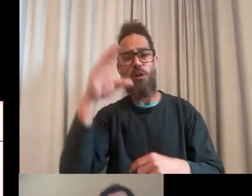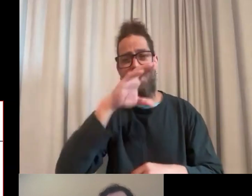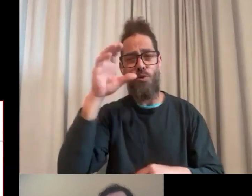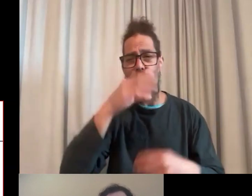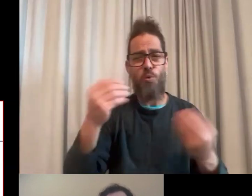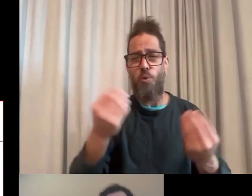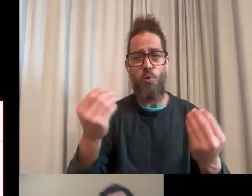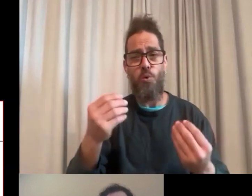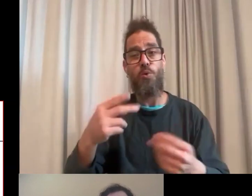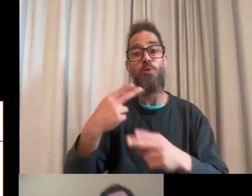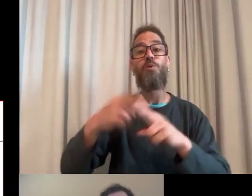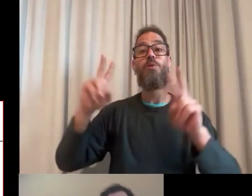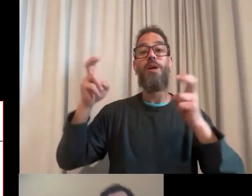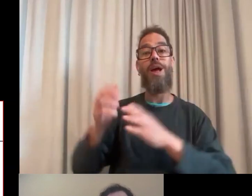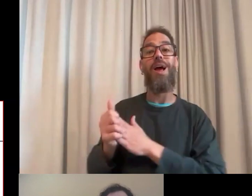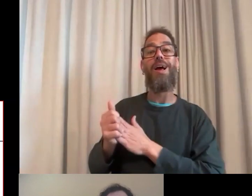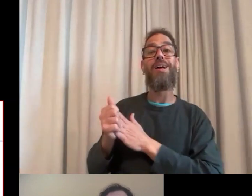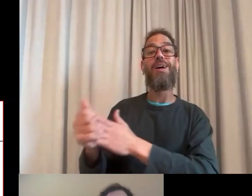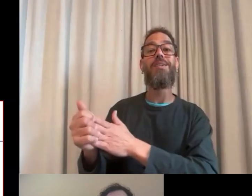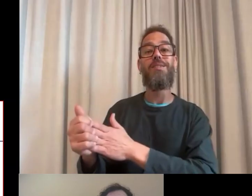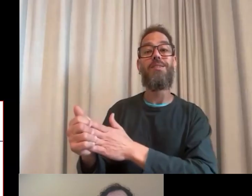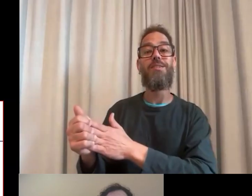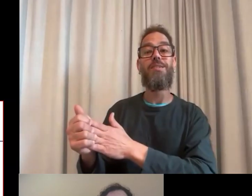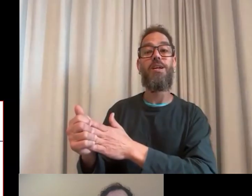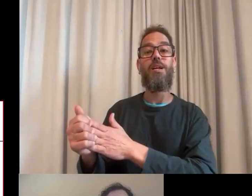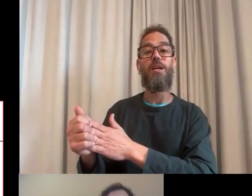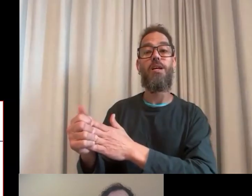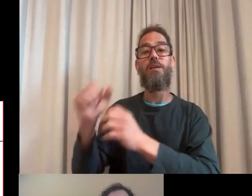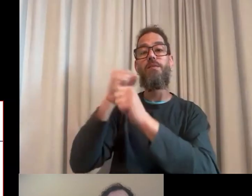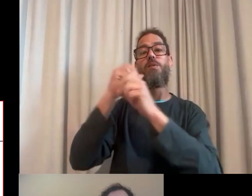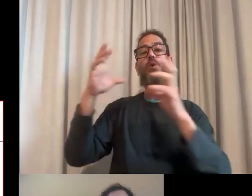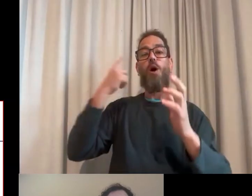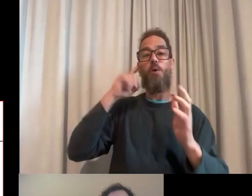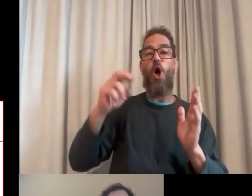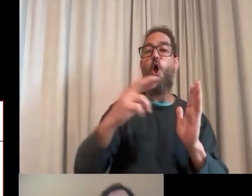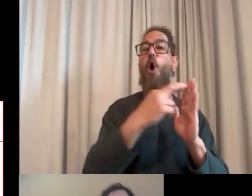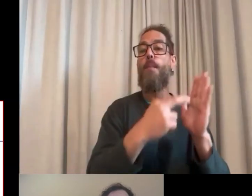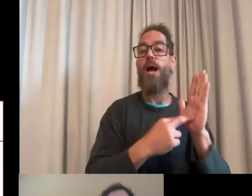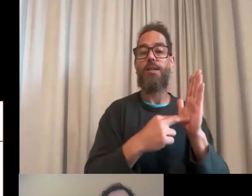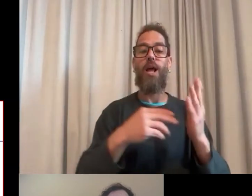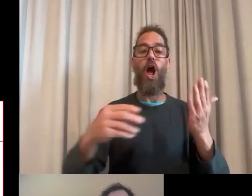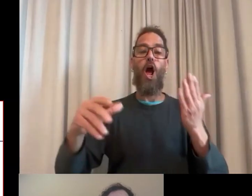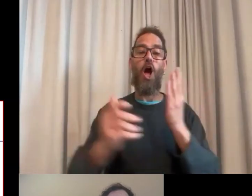I'm going to repeat it again for anyone who's searching for it. It's called the Guidance Overview